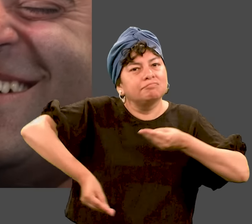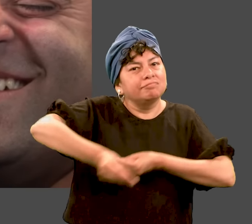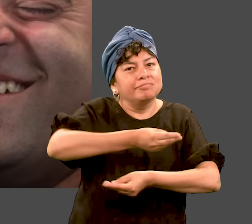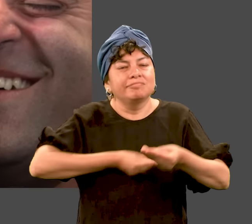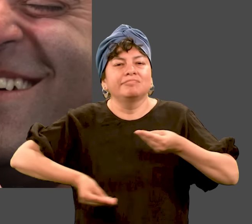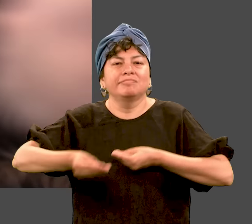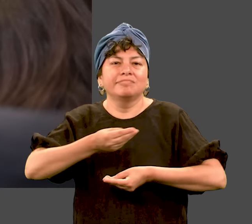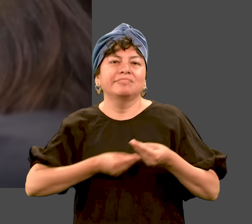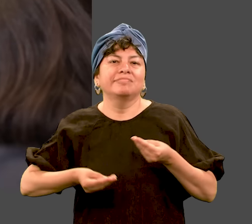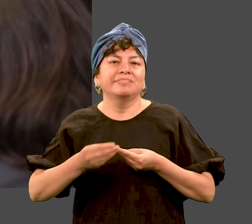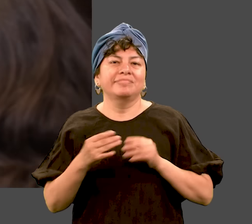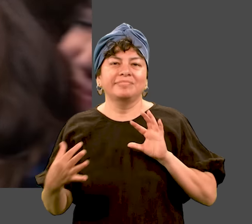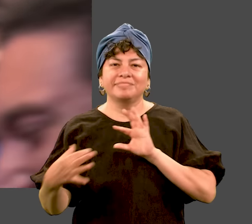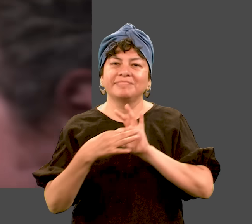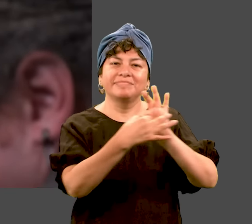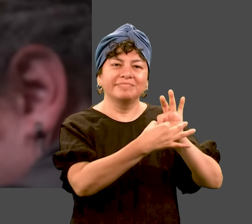that we can jointly connect in.